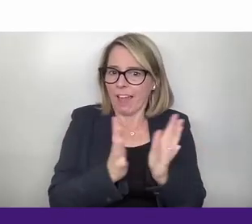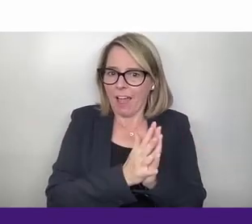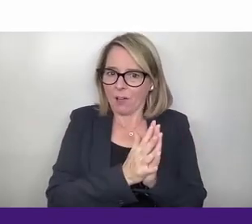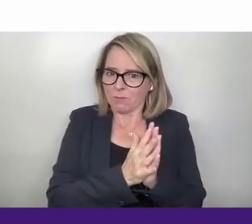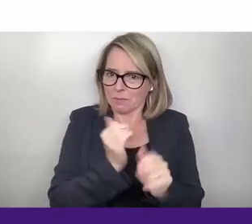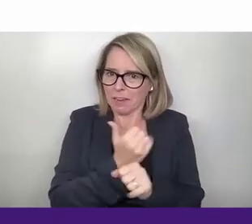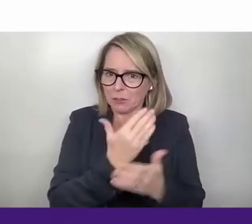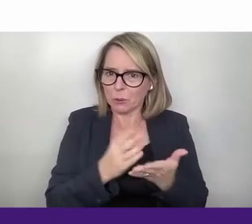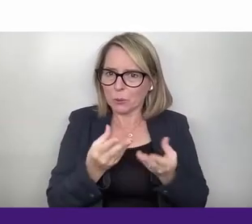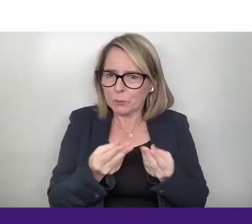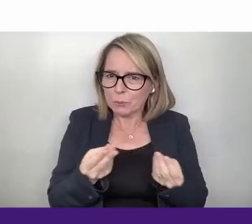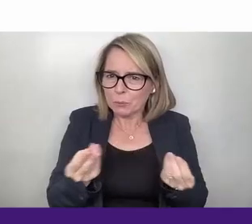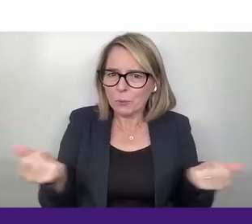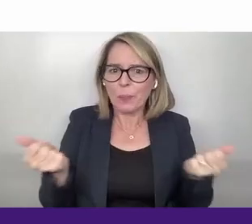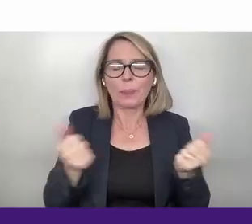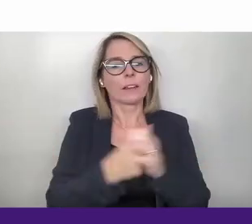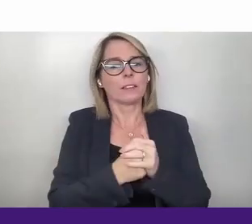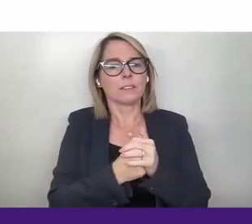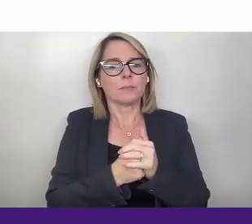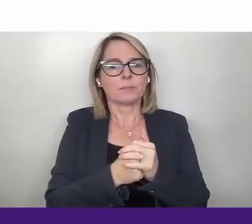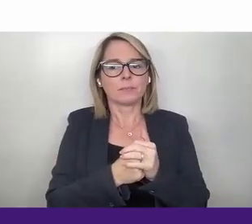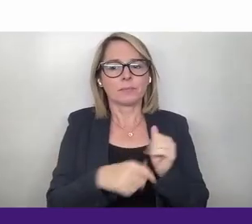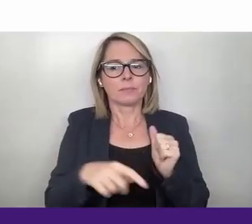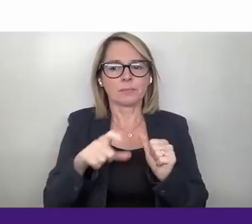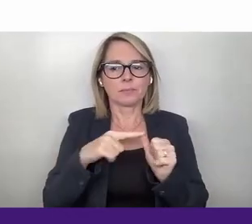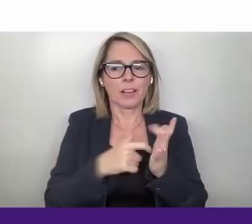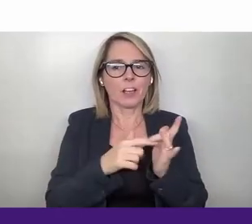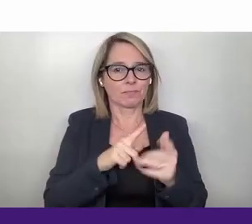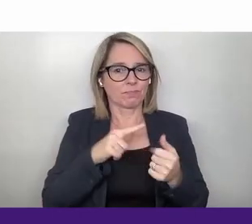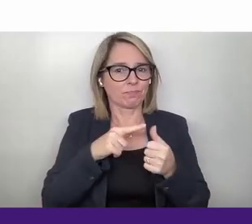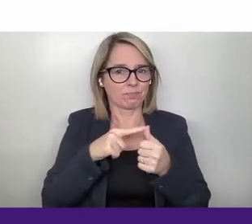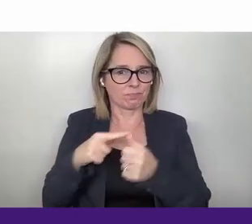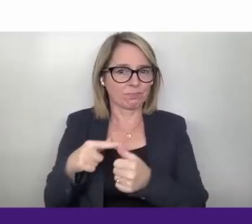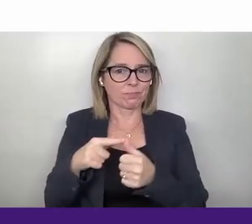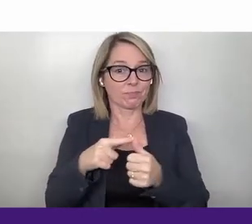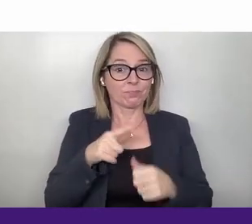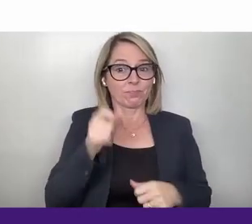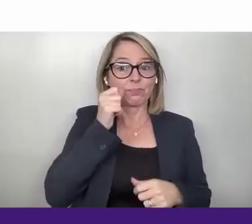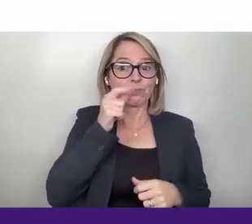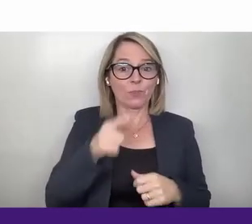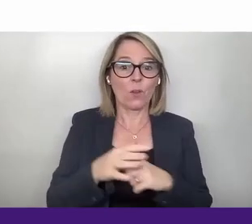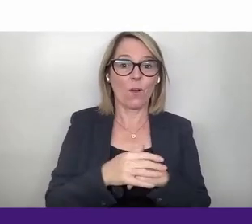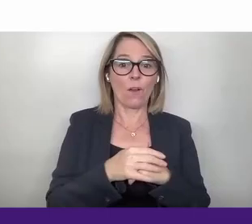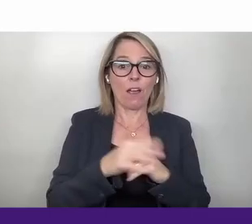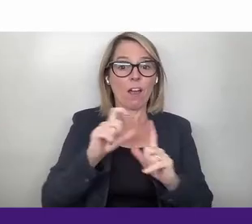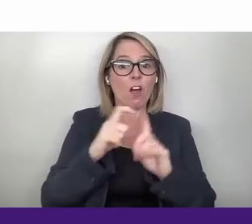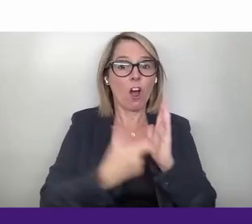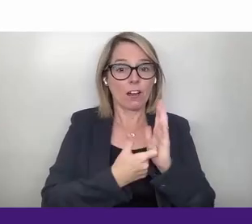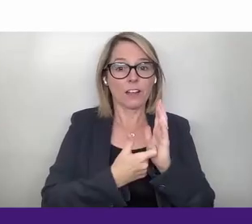Catrin: Well, our patients will all know this doctor they're seeing when they come into the